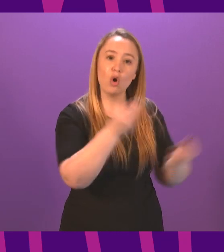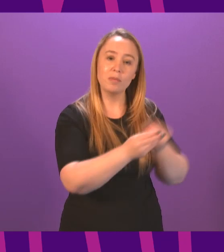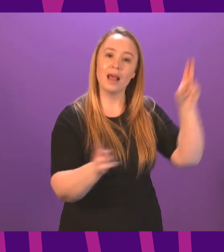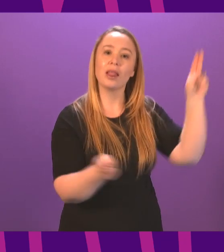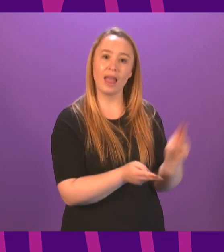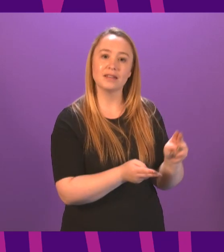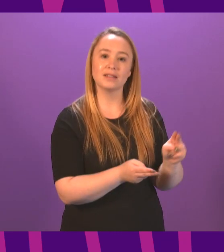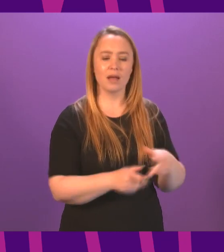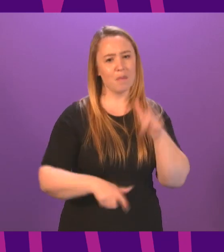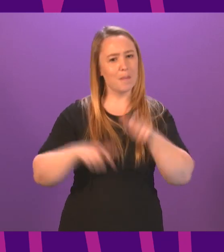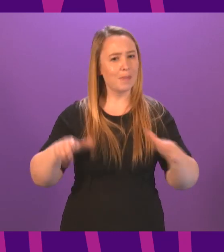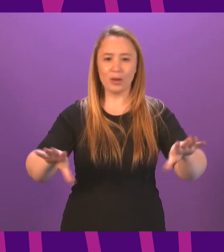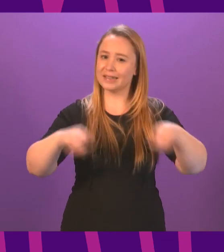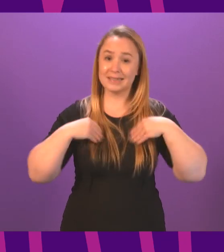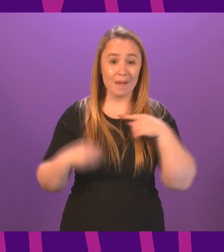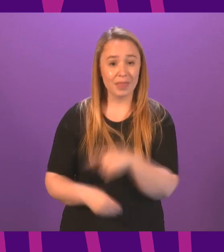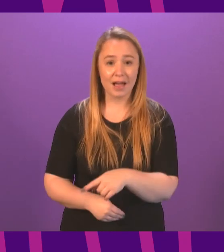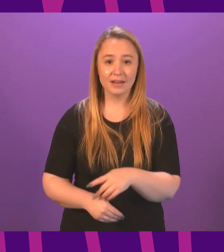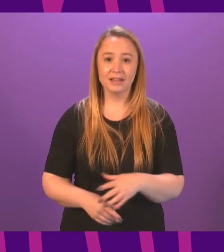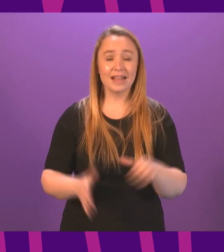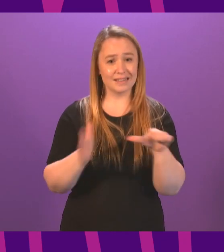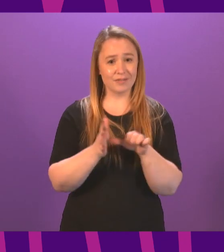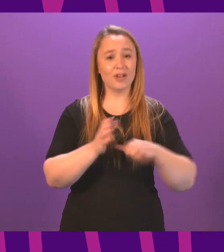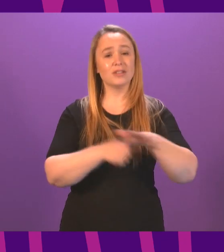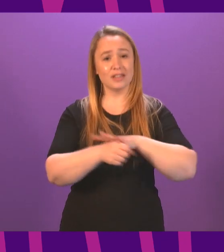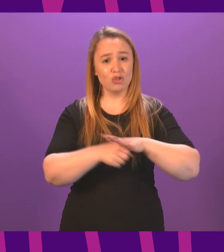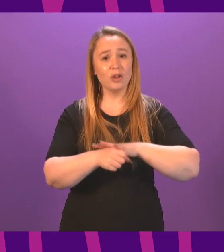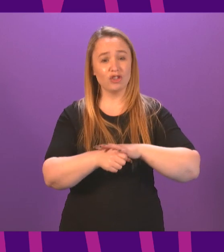accept. It is a horrendously difficult situation, but that is the fundamental truth at the heart